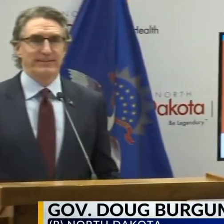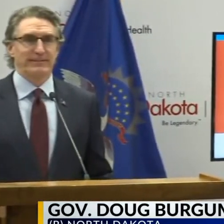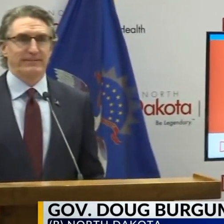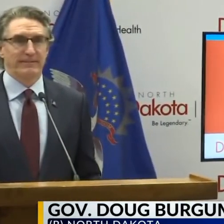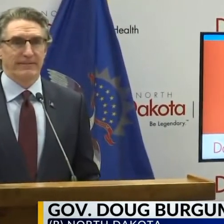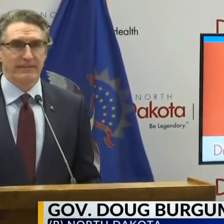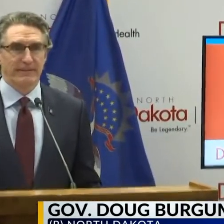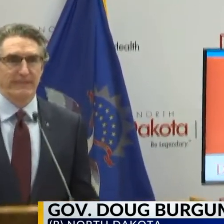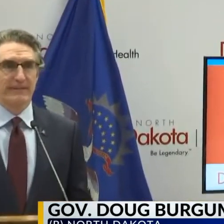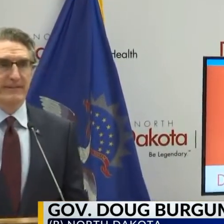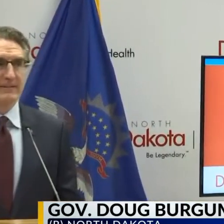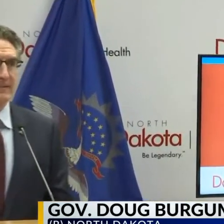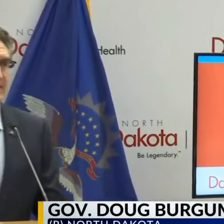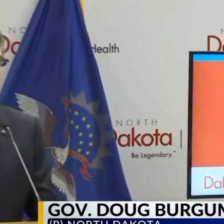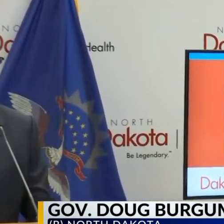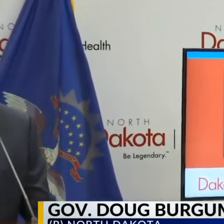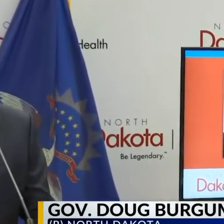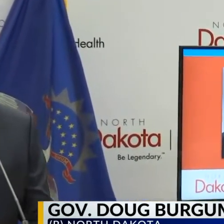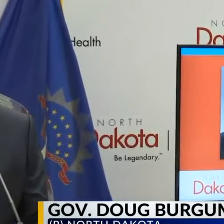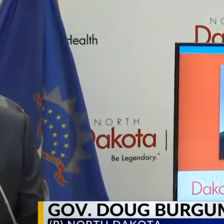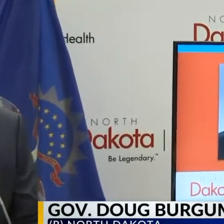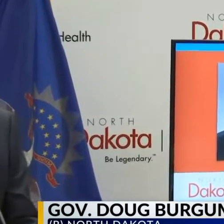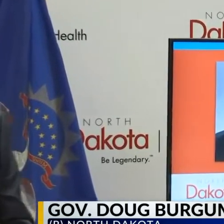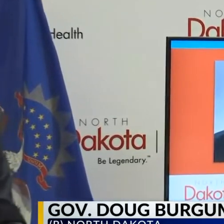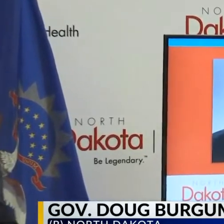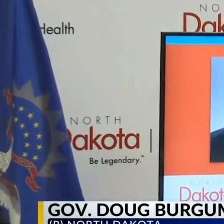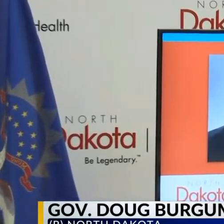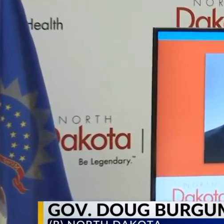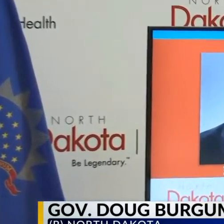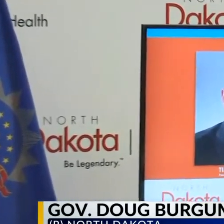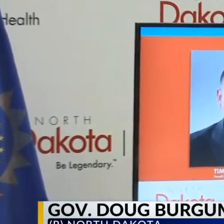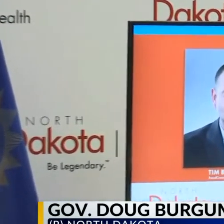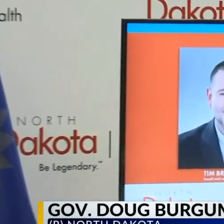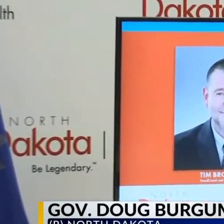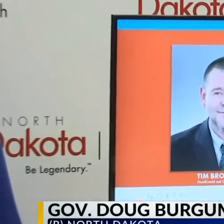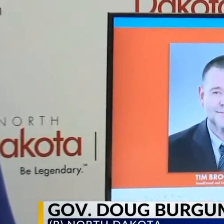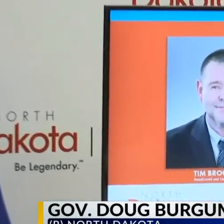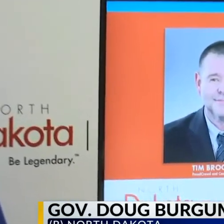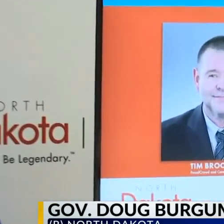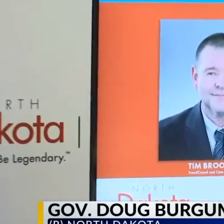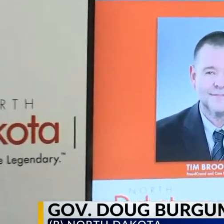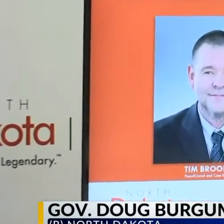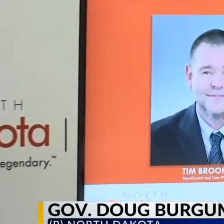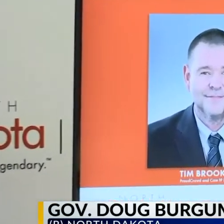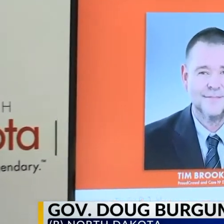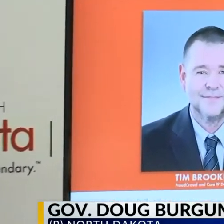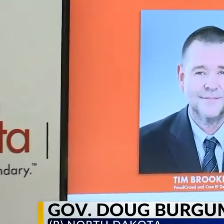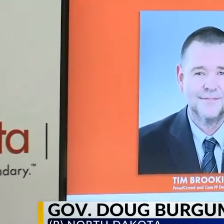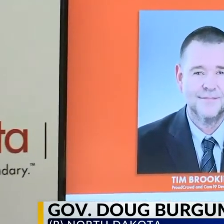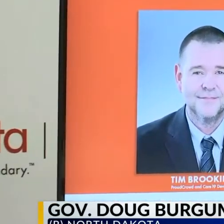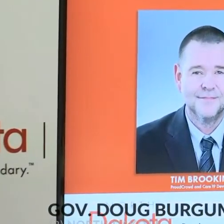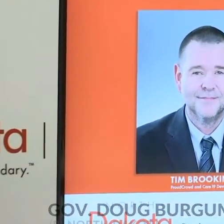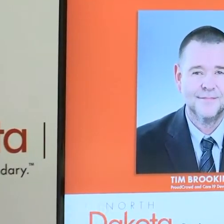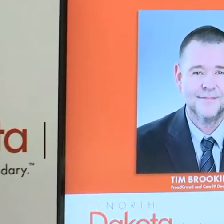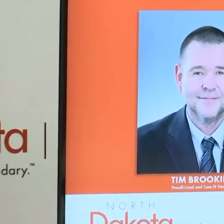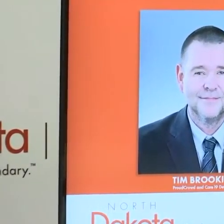SERVER IS JUST ASSOCIATED WITH THAT RANDOM NUMBER. WE DON'T KNOW WHO YOU ARE. WE CAN ONLY PUT YOU IN POSITION